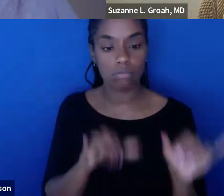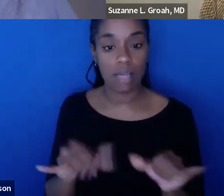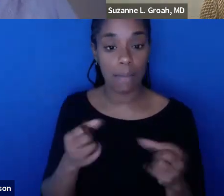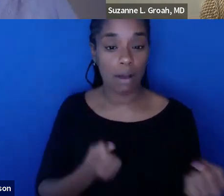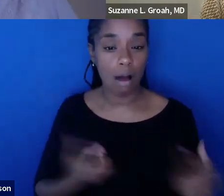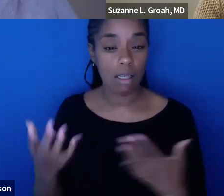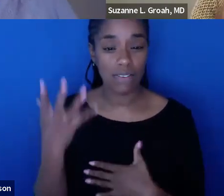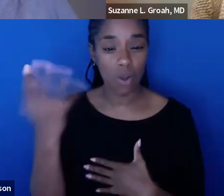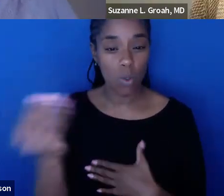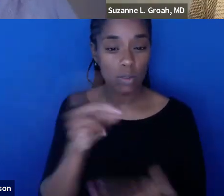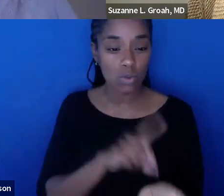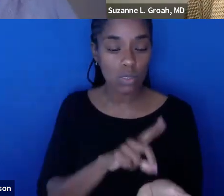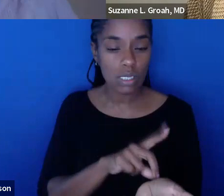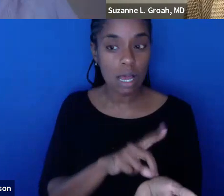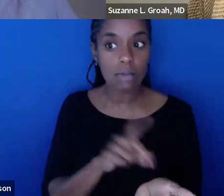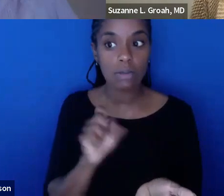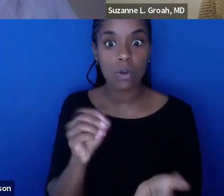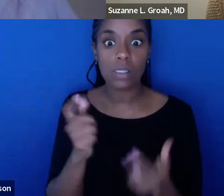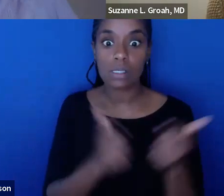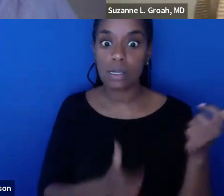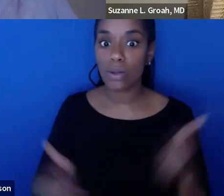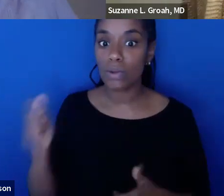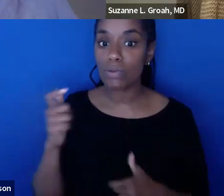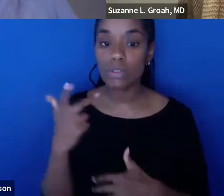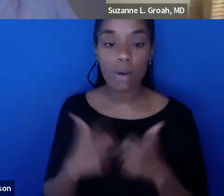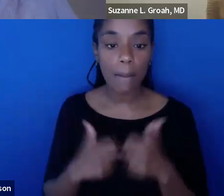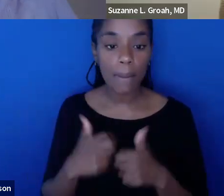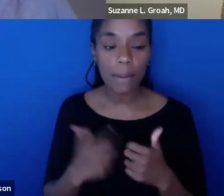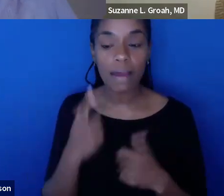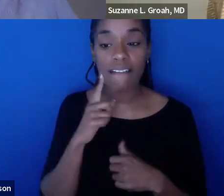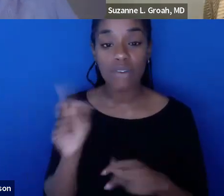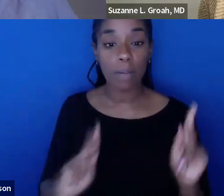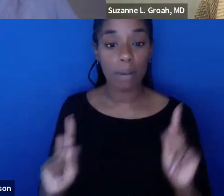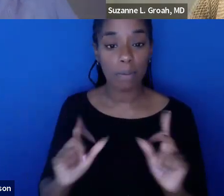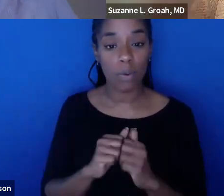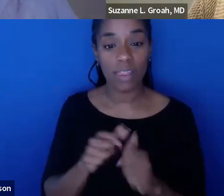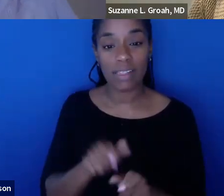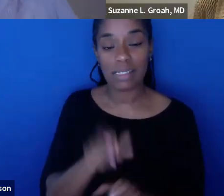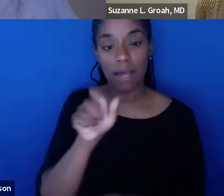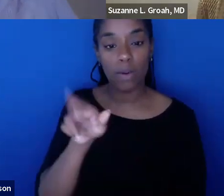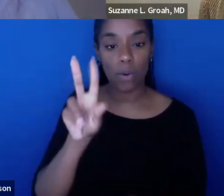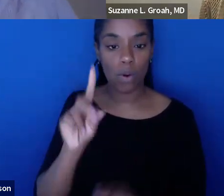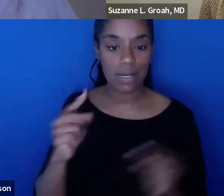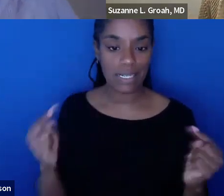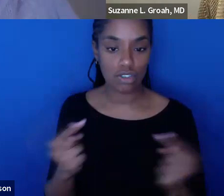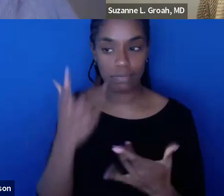So it's a huge massive problem for people with spinal cord injury and disease and the general population worldwide.